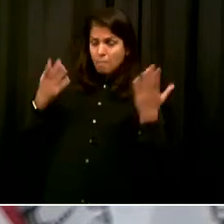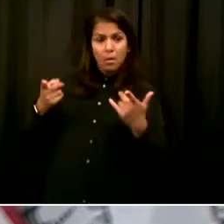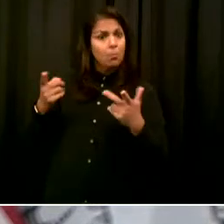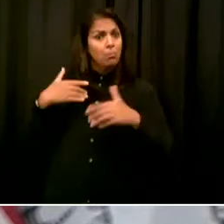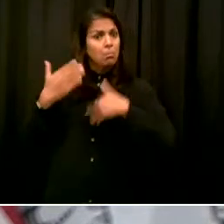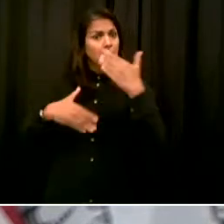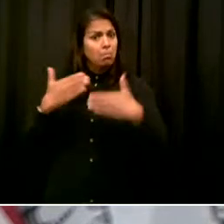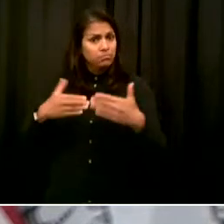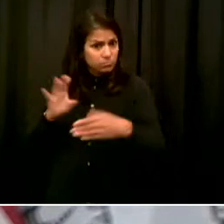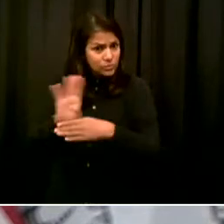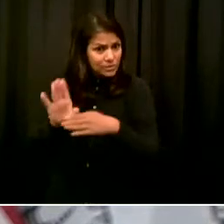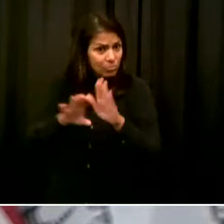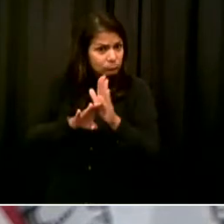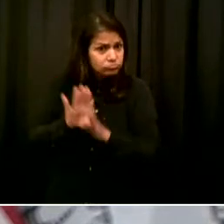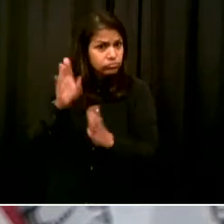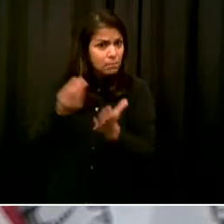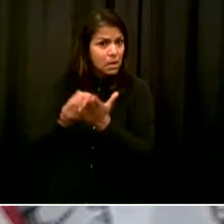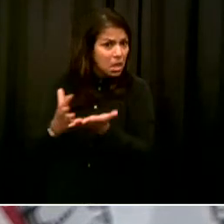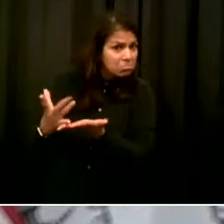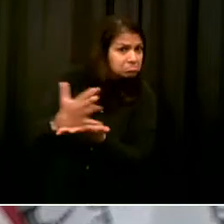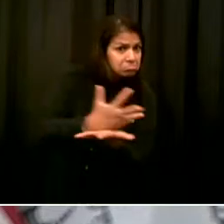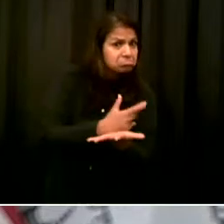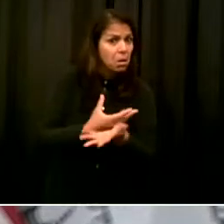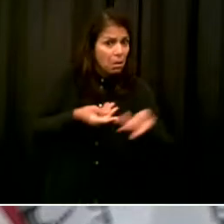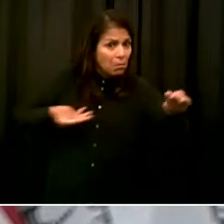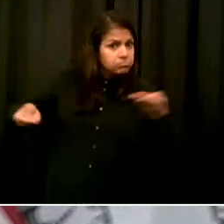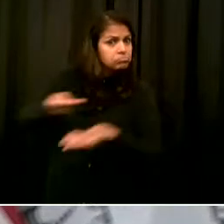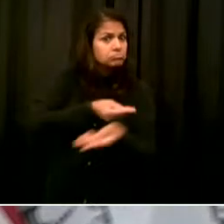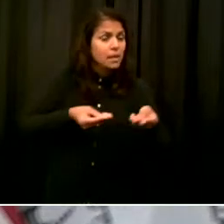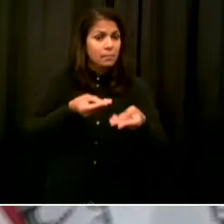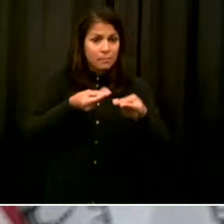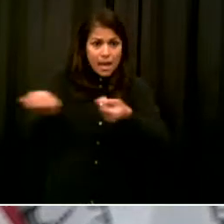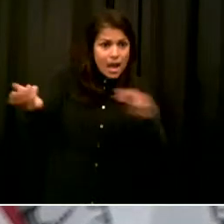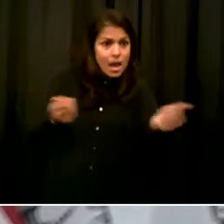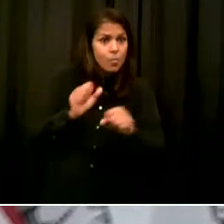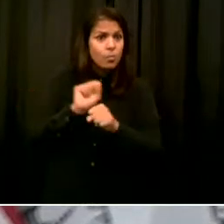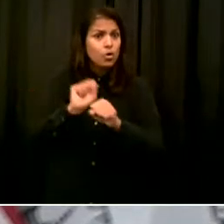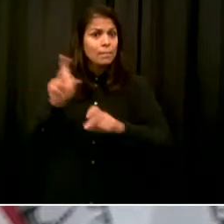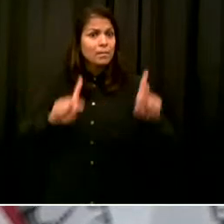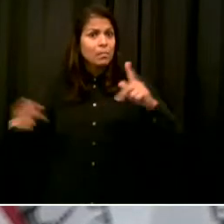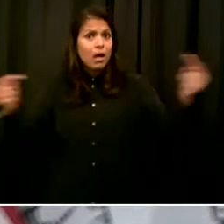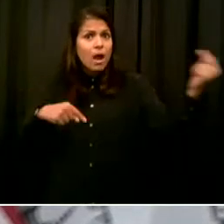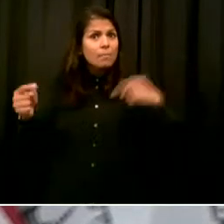I IIST A FLUID SITUATION. KNOW SO MANY BUSINESSES HAVE